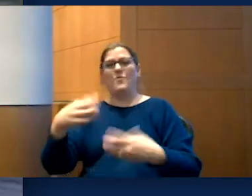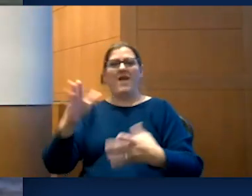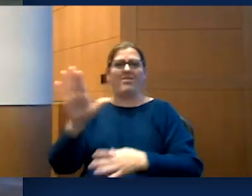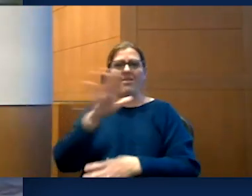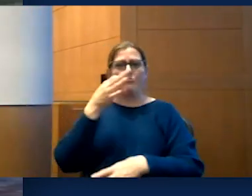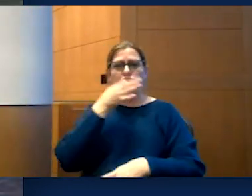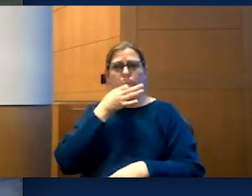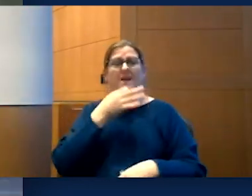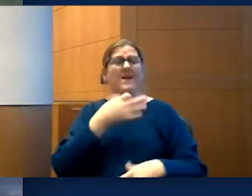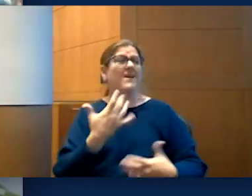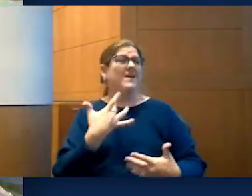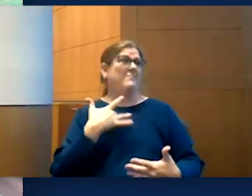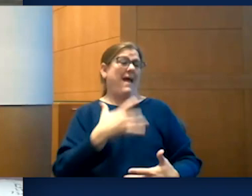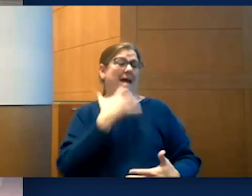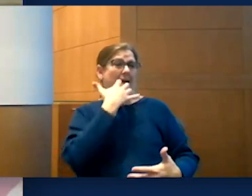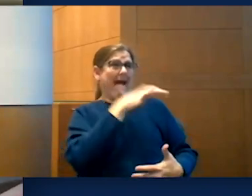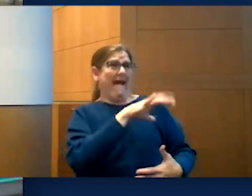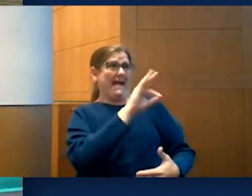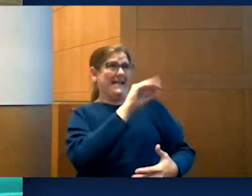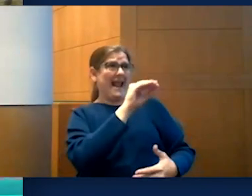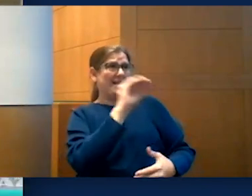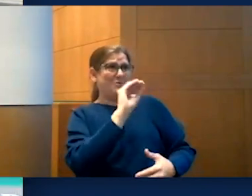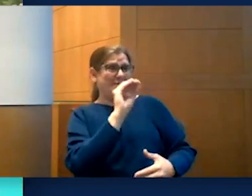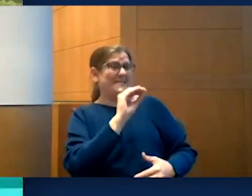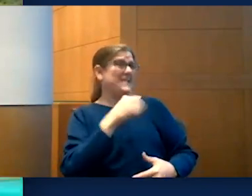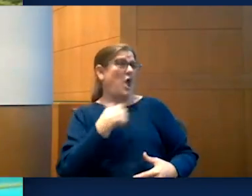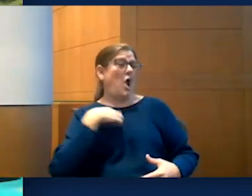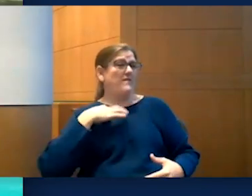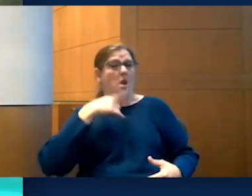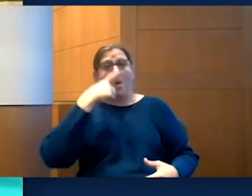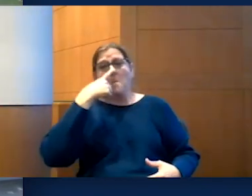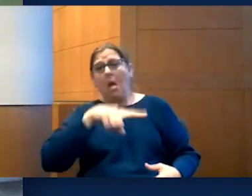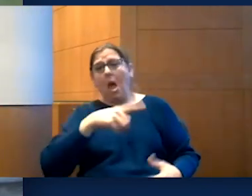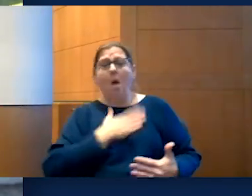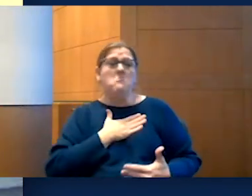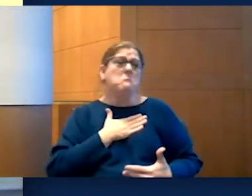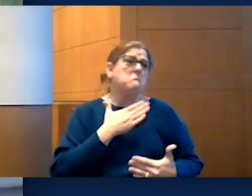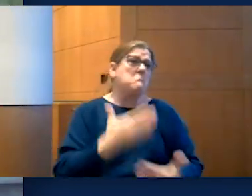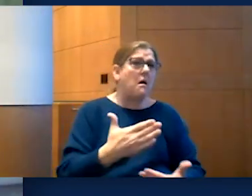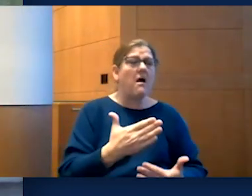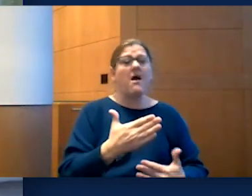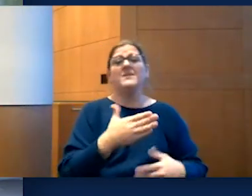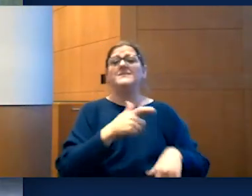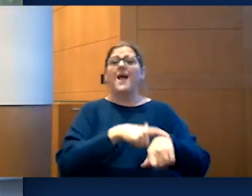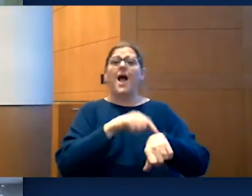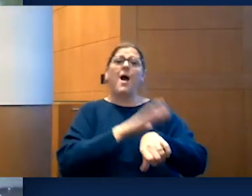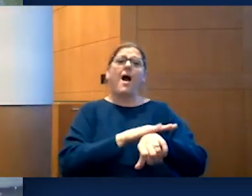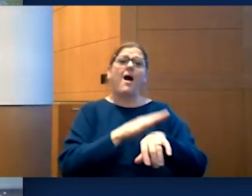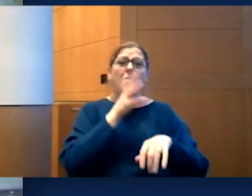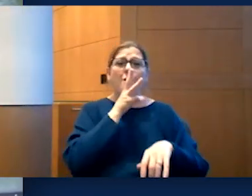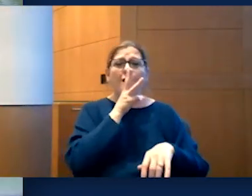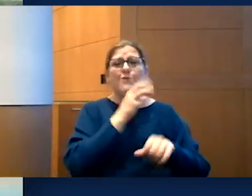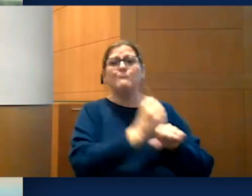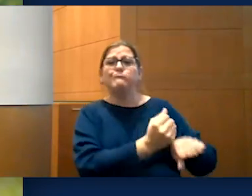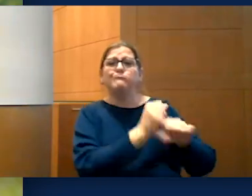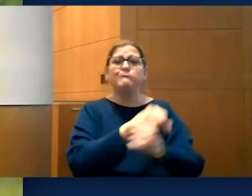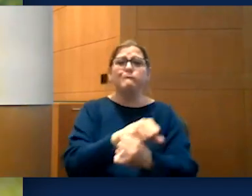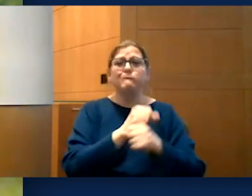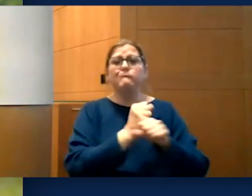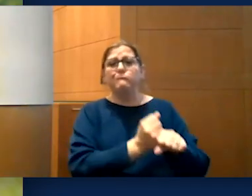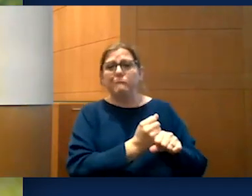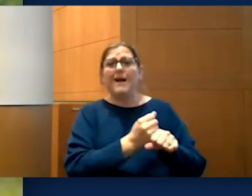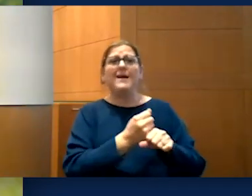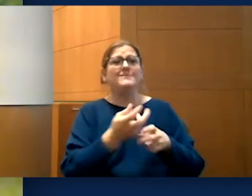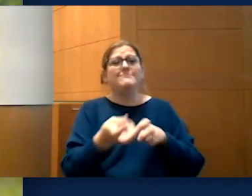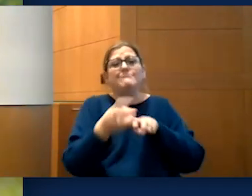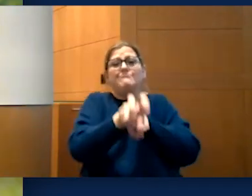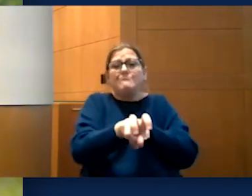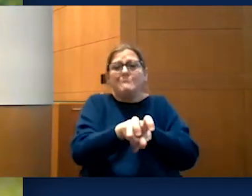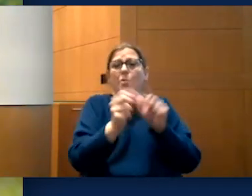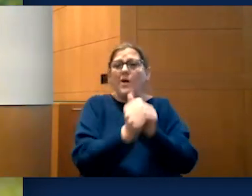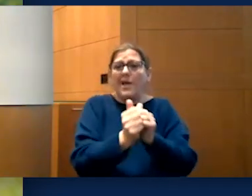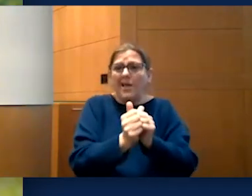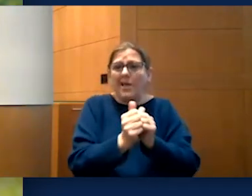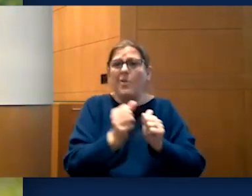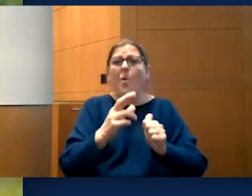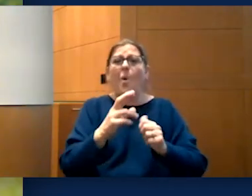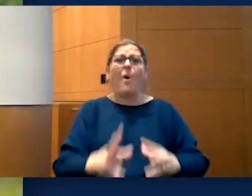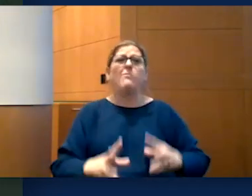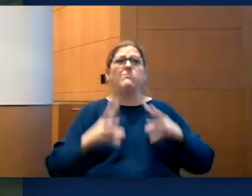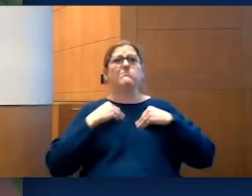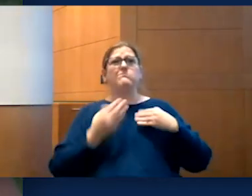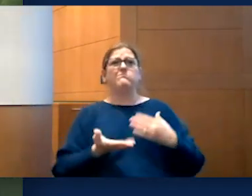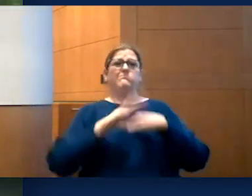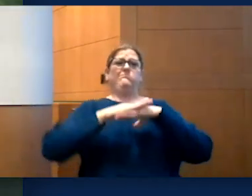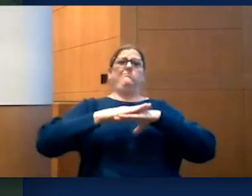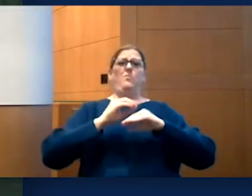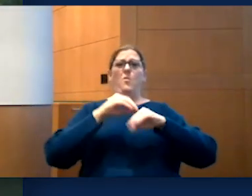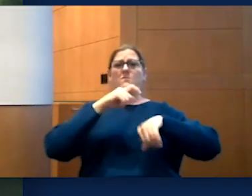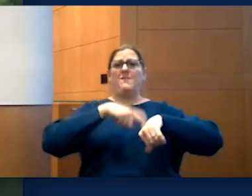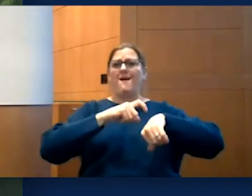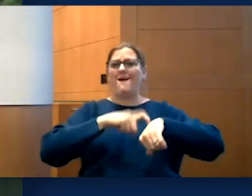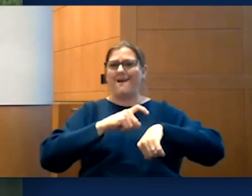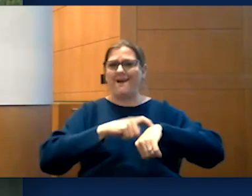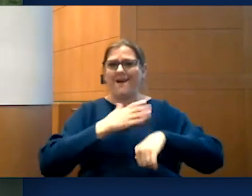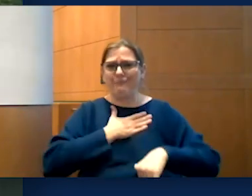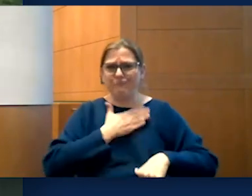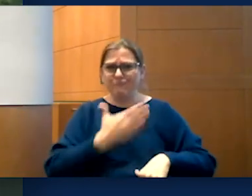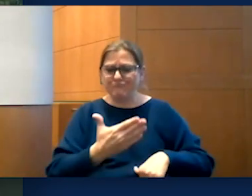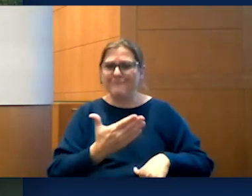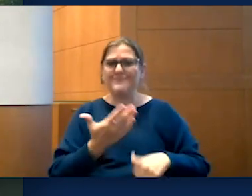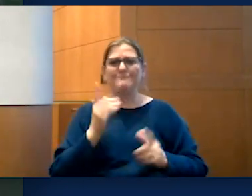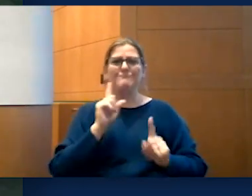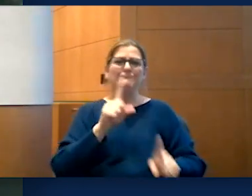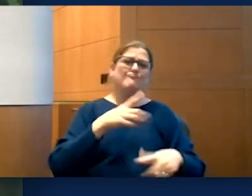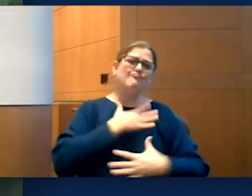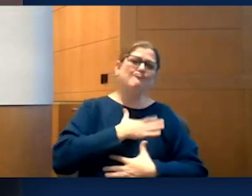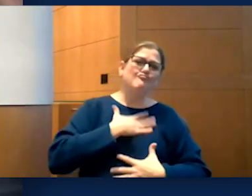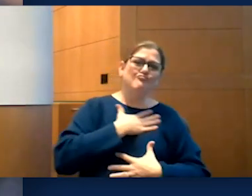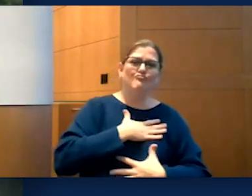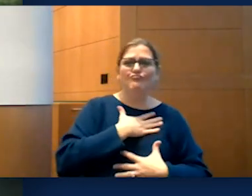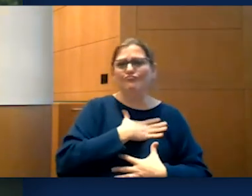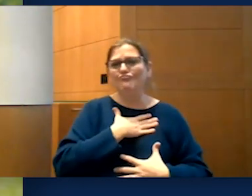Not afraid to get out there and spend time on the water, whether they're kayaking in the same kayak, taking on extra shifts. They really are just out there to have a good time and make the best possible experience for all the participants.